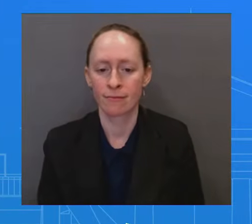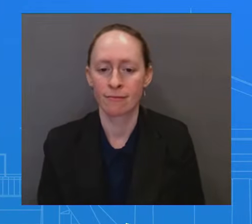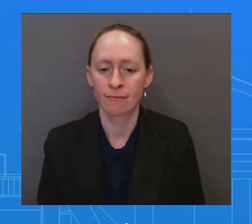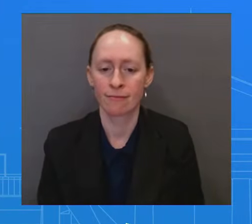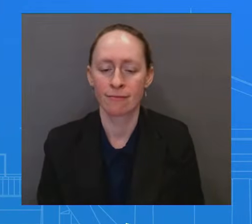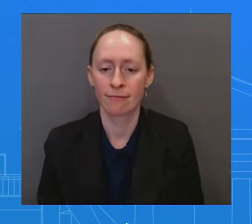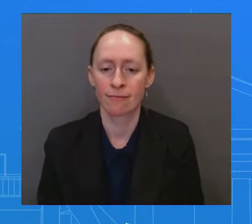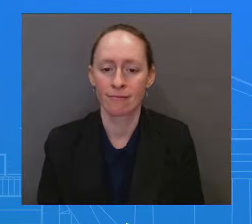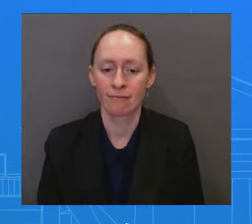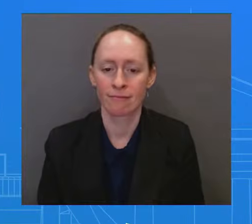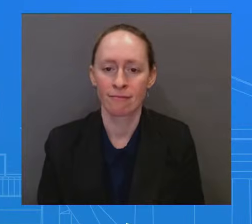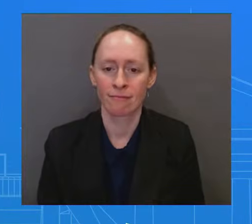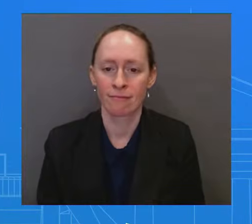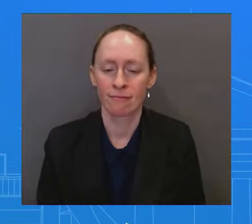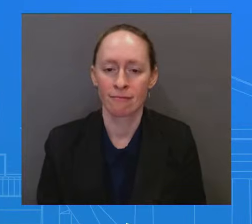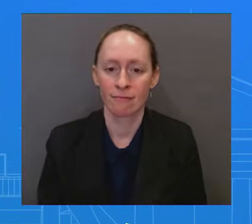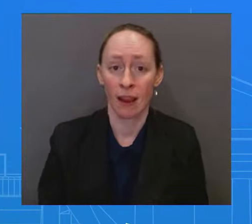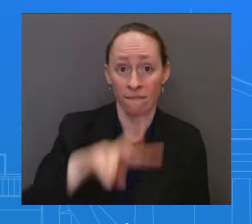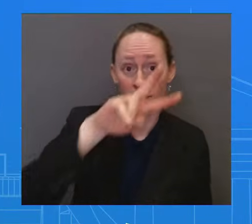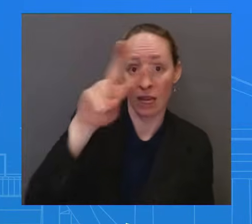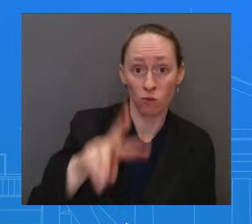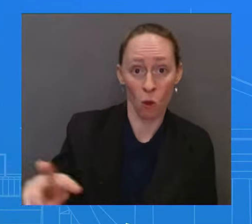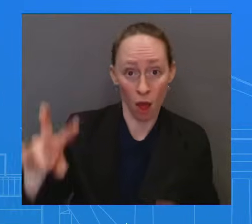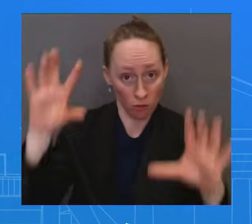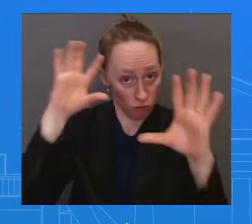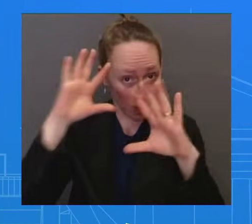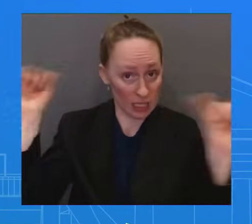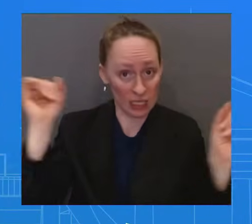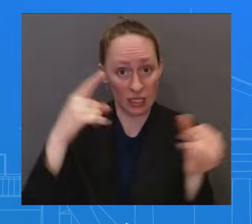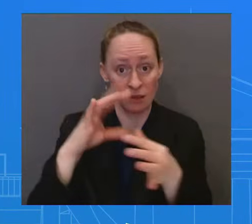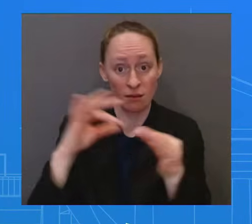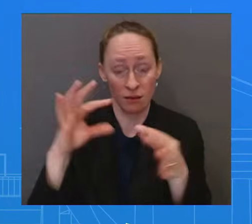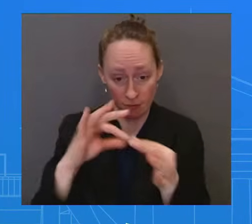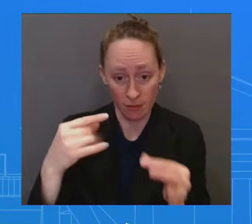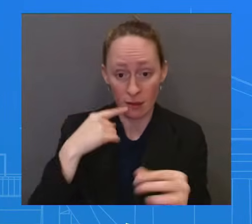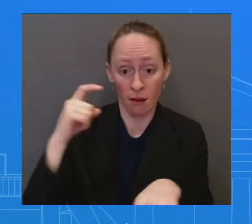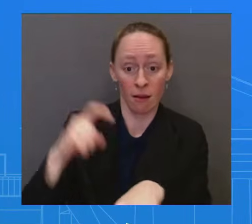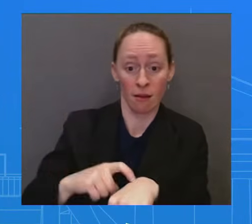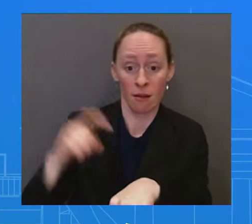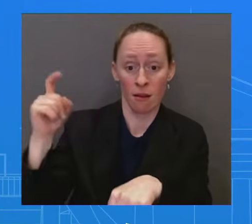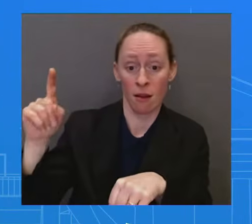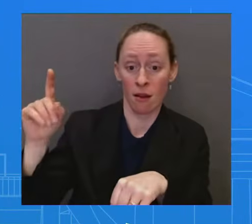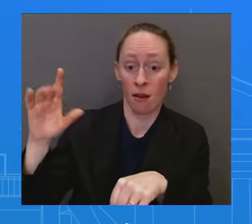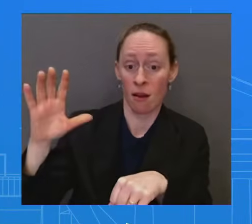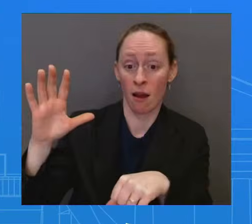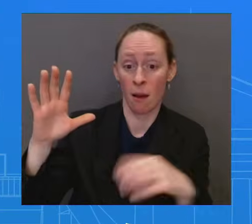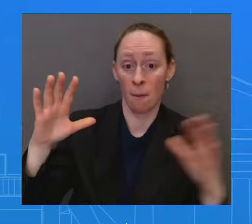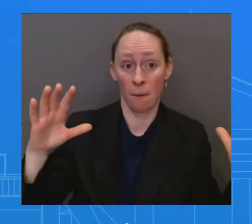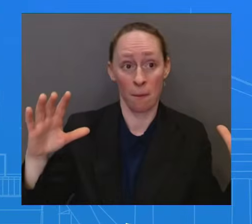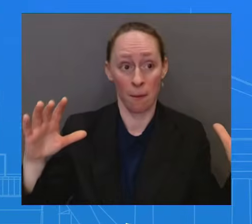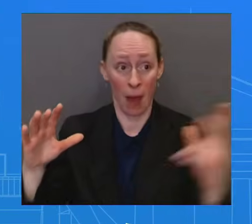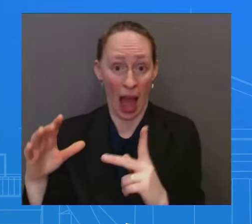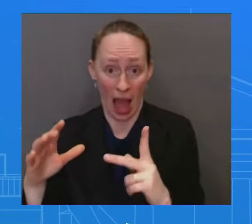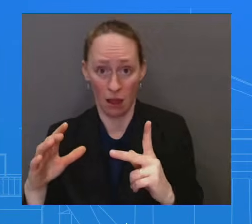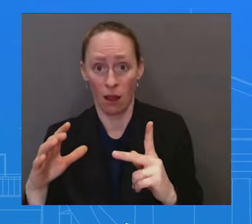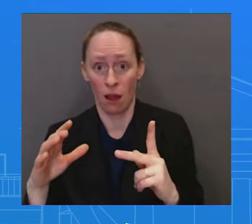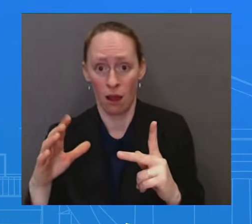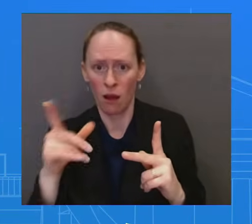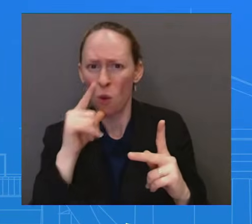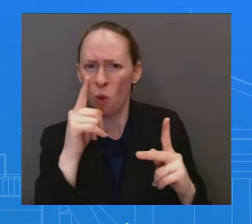that Alex Saab had been physically and psychologically tortured. How does the Biden administration respond to that? Mr. Kirby: Well, we can't verify those reports.